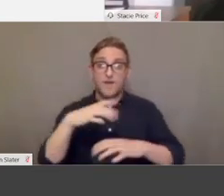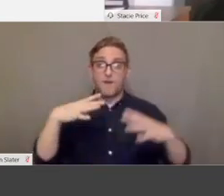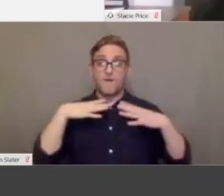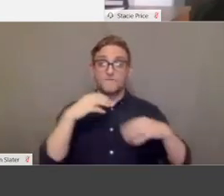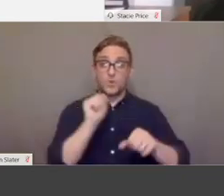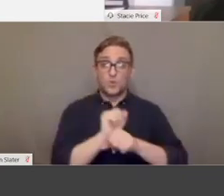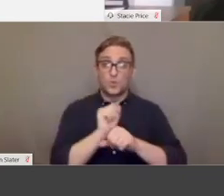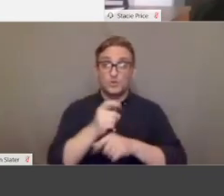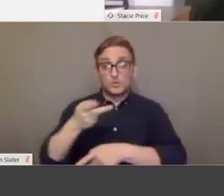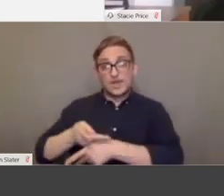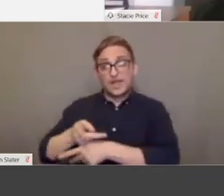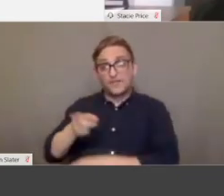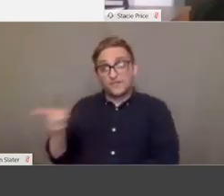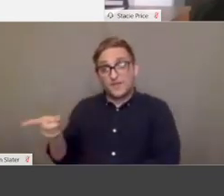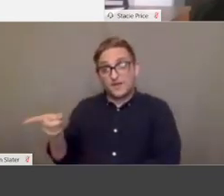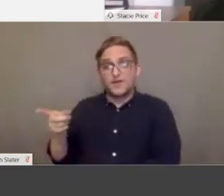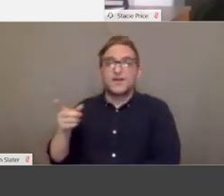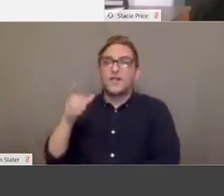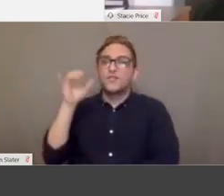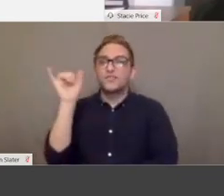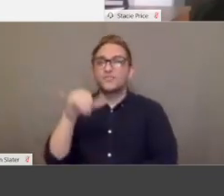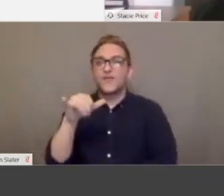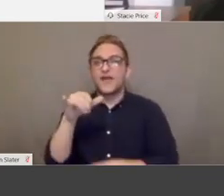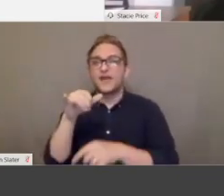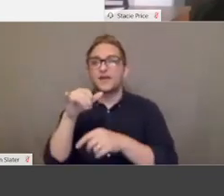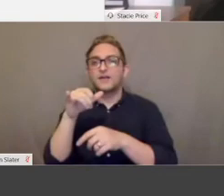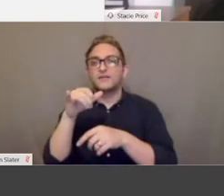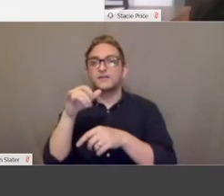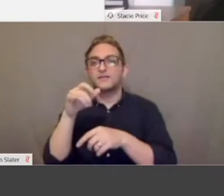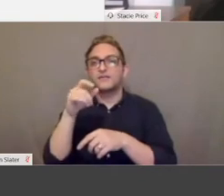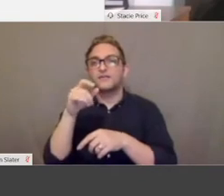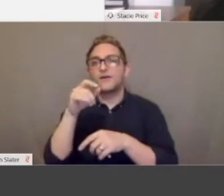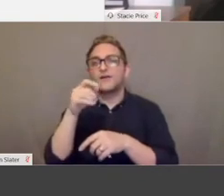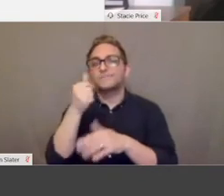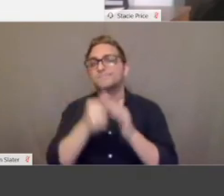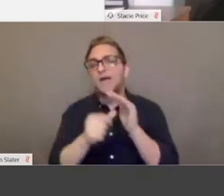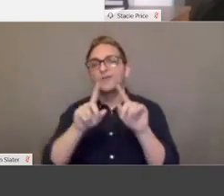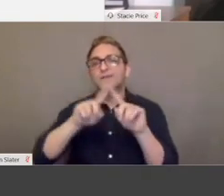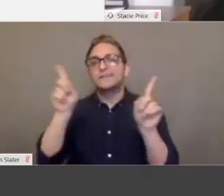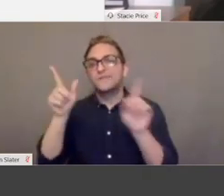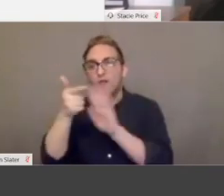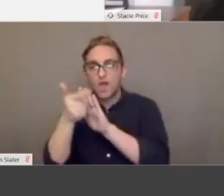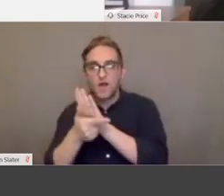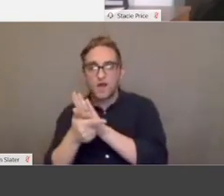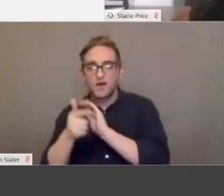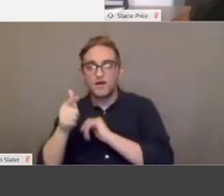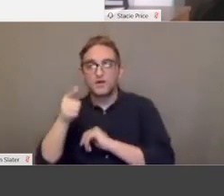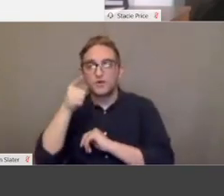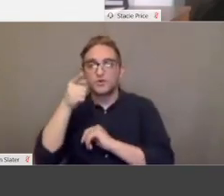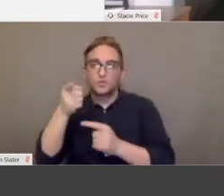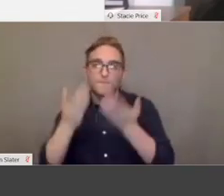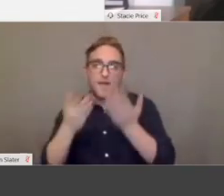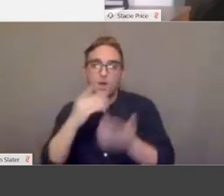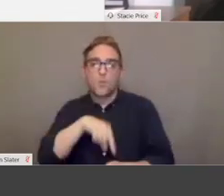would fall under what we will talk about later another law you may be able to qualify under,